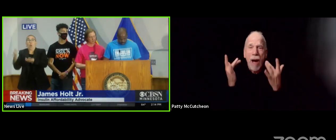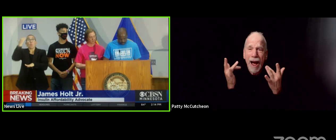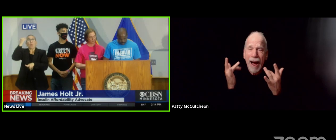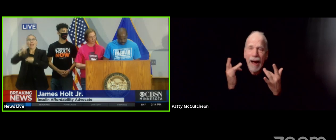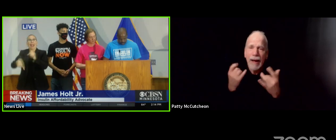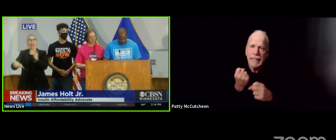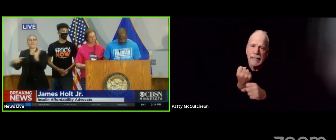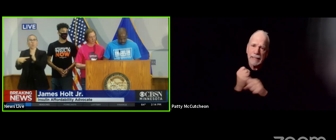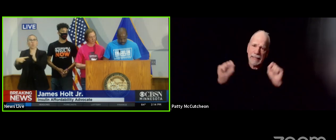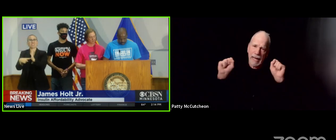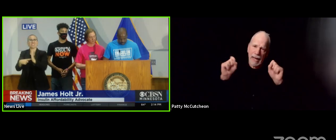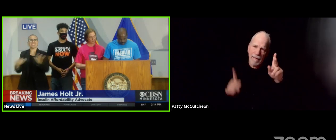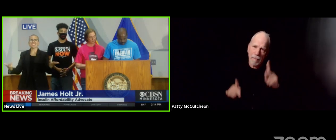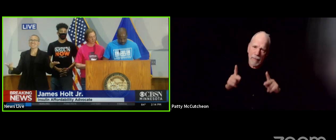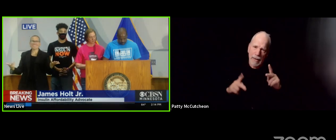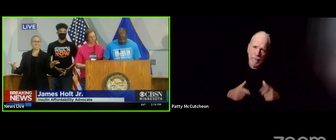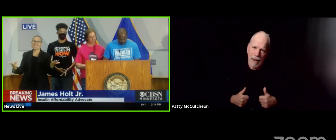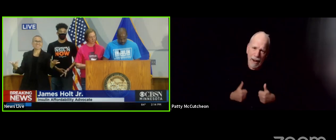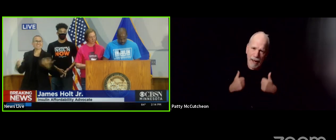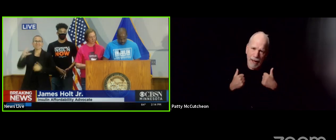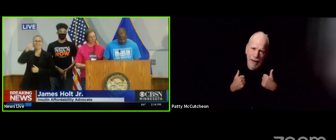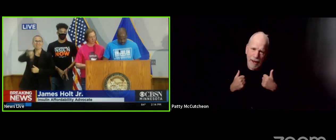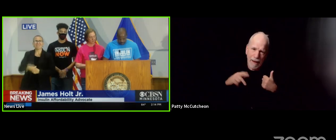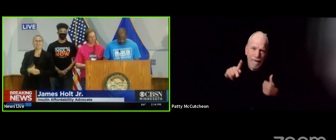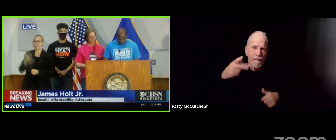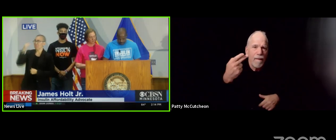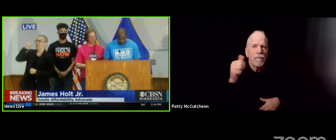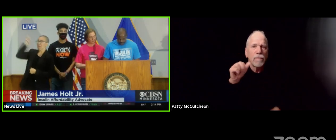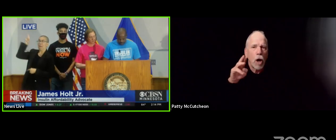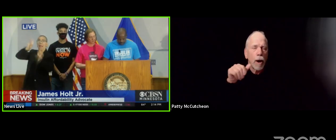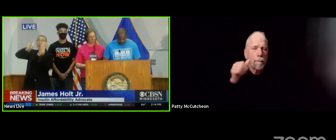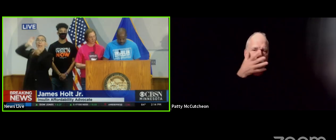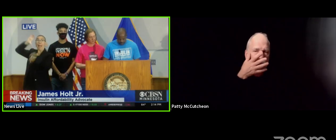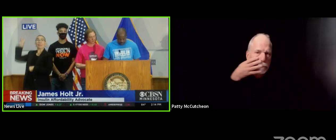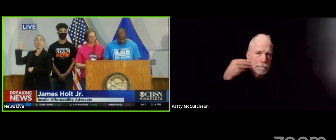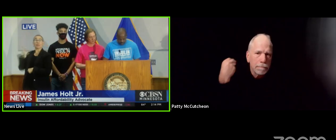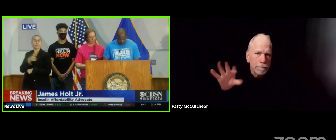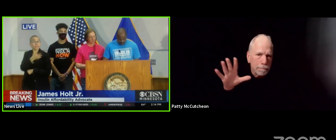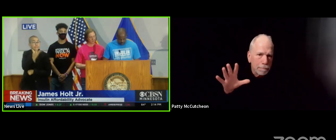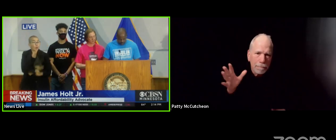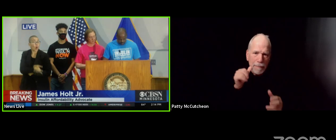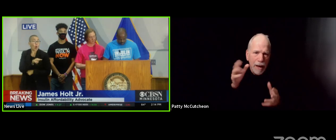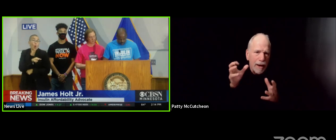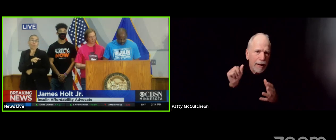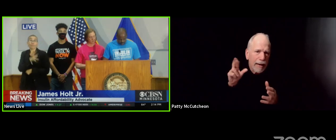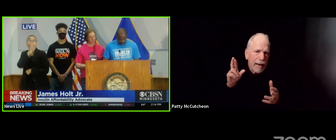CAN'T AFFORD THEIR MEDICINE. WE MUST REMEMBER THAT THIS BILL WAS ONLY A